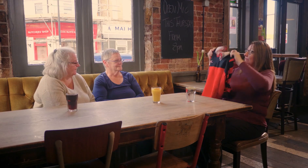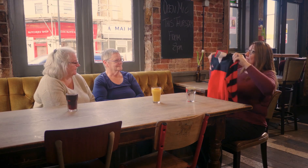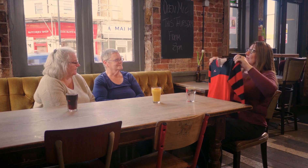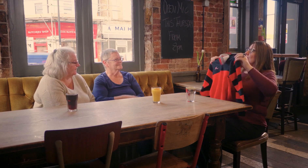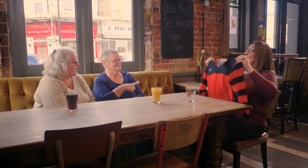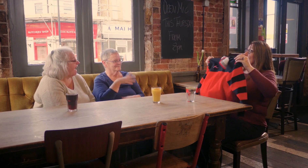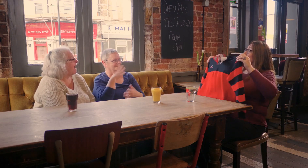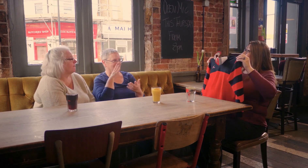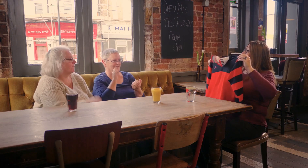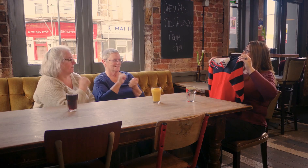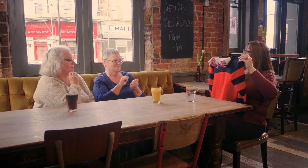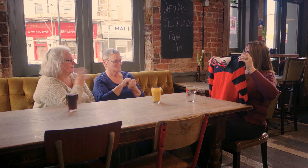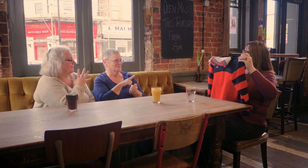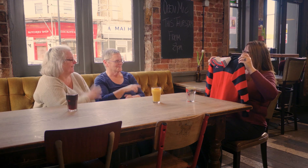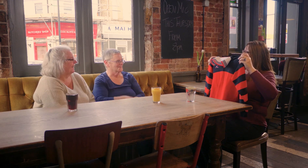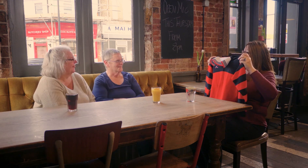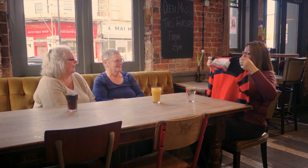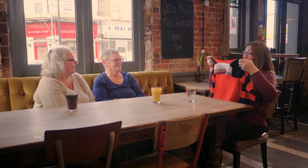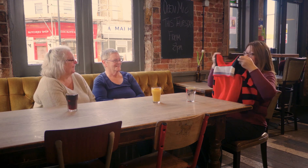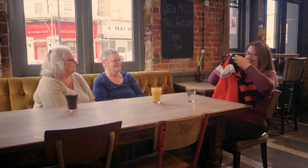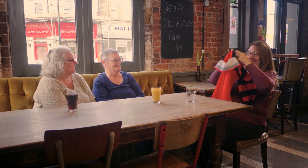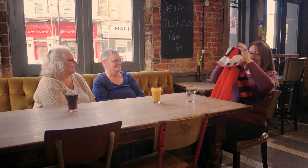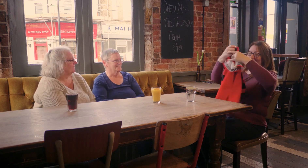I remember those! - Ah! Fantastic!